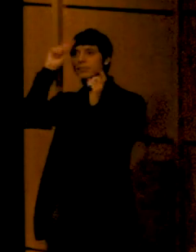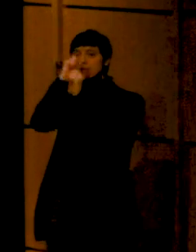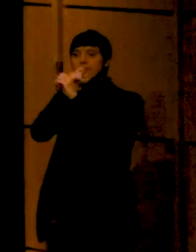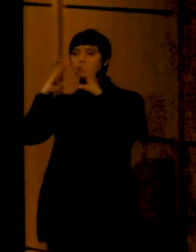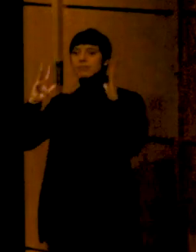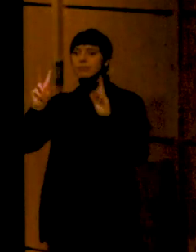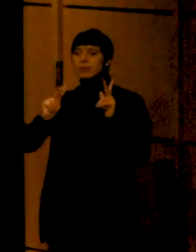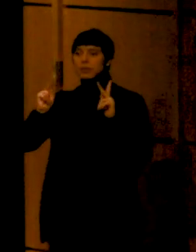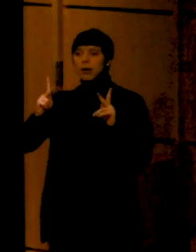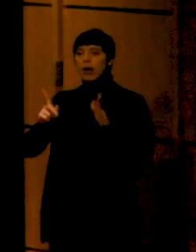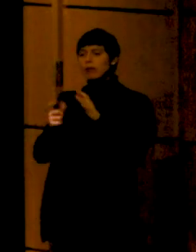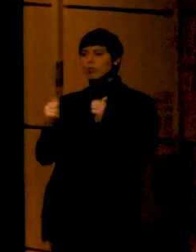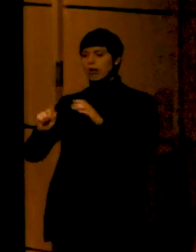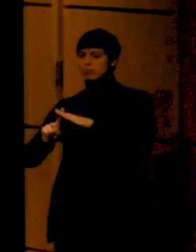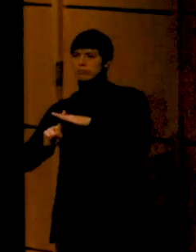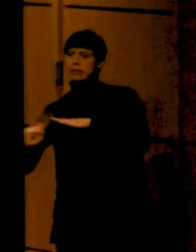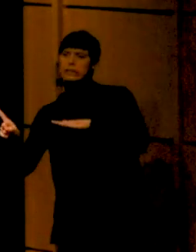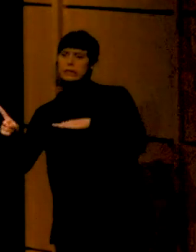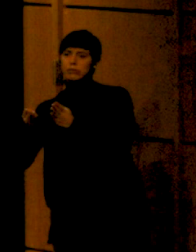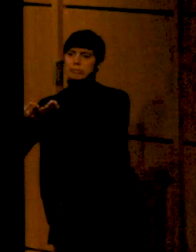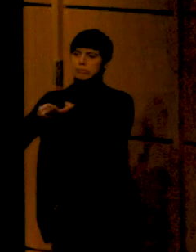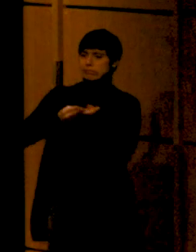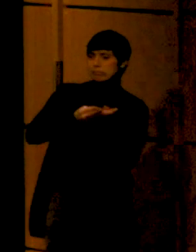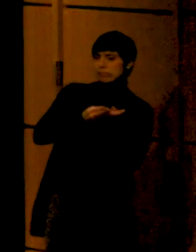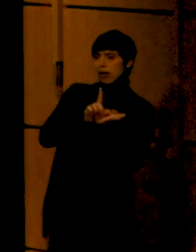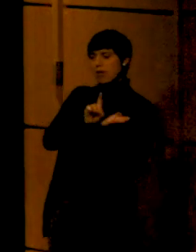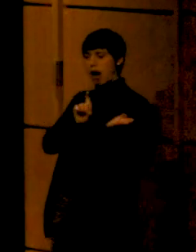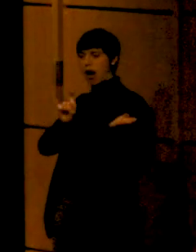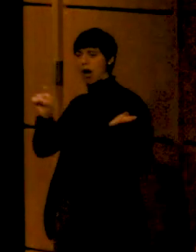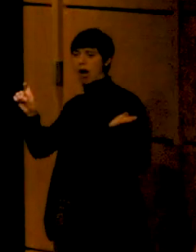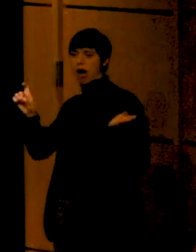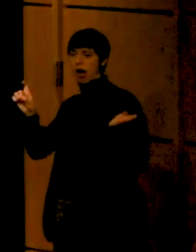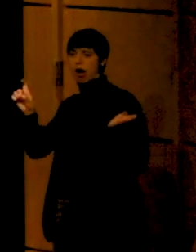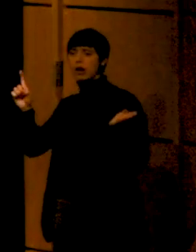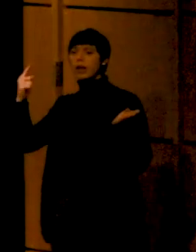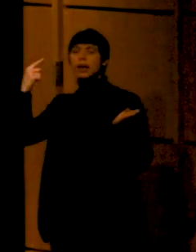And all the way down in the foreground a monk holding an image of the Patron Saint of Naples,